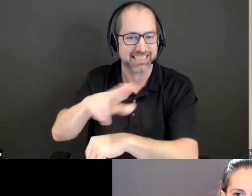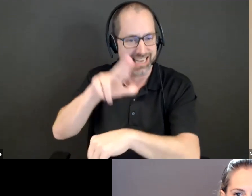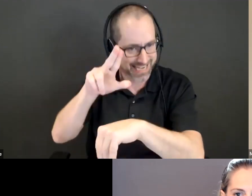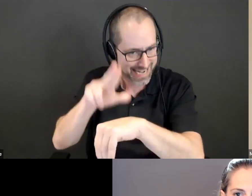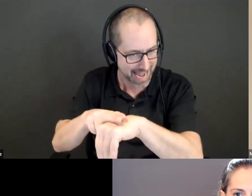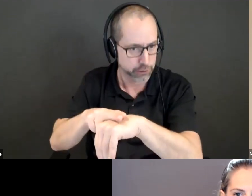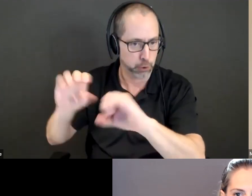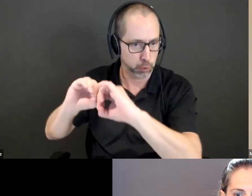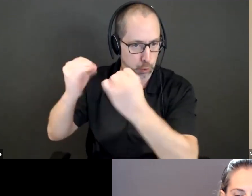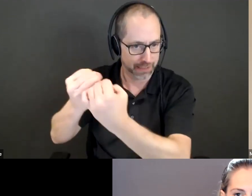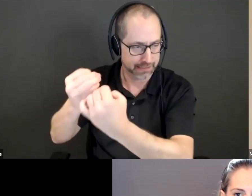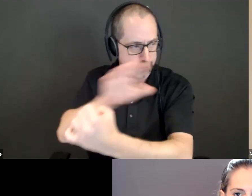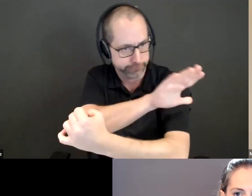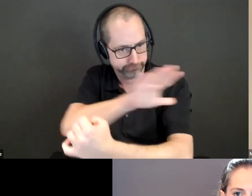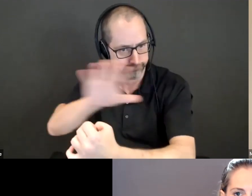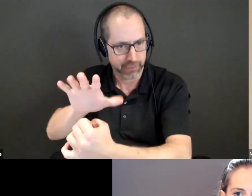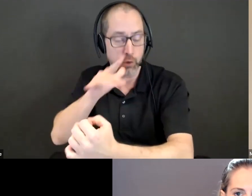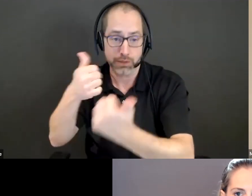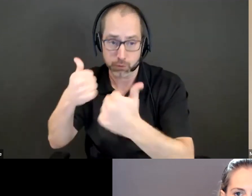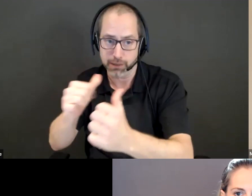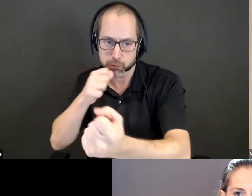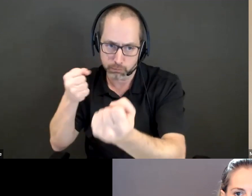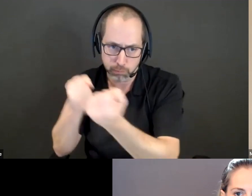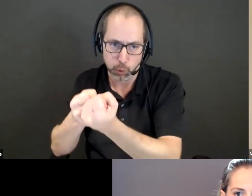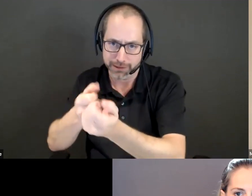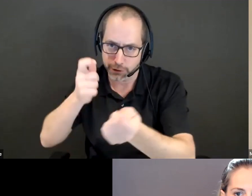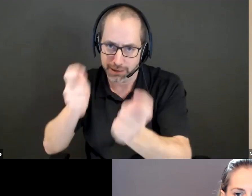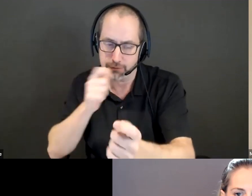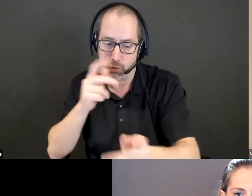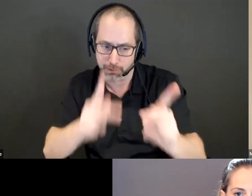positive change for people who are living with HIV and other episodic disabilities.